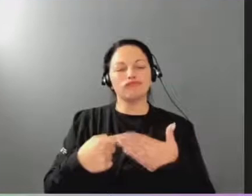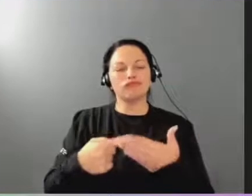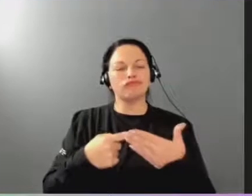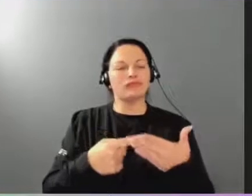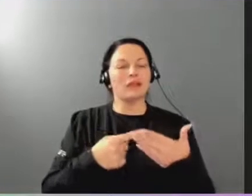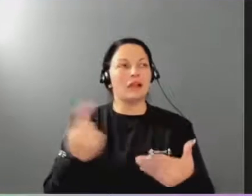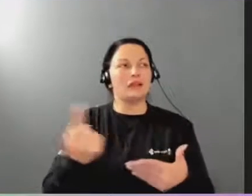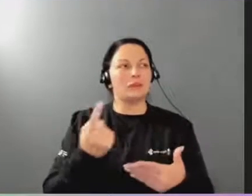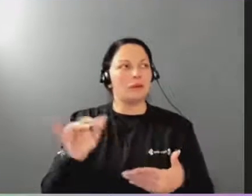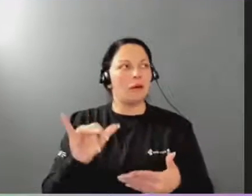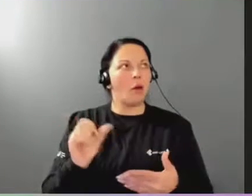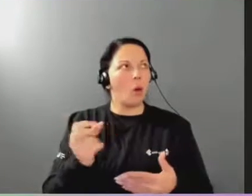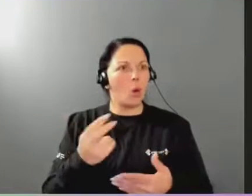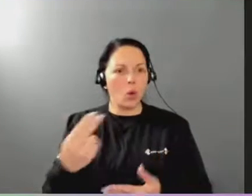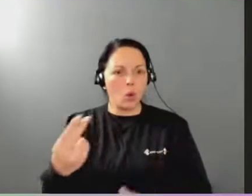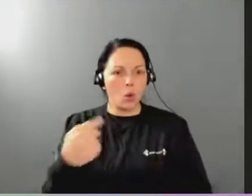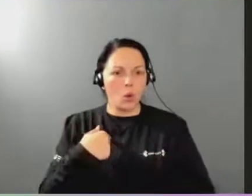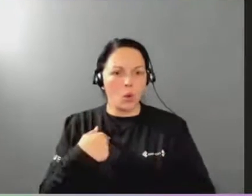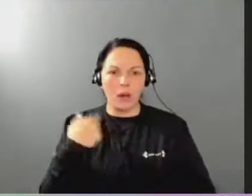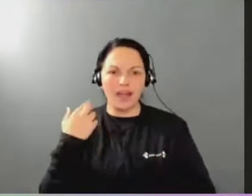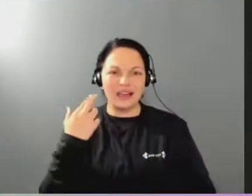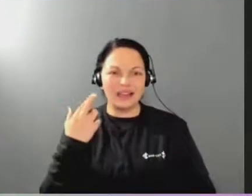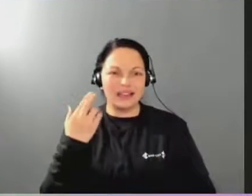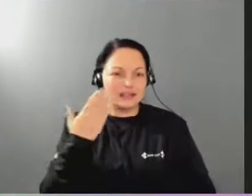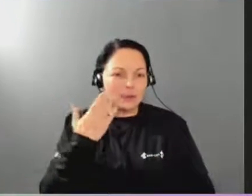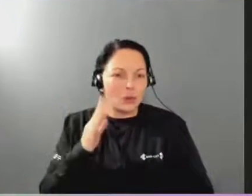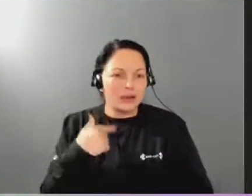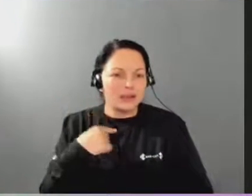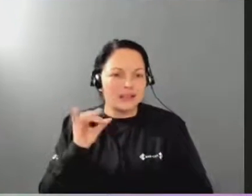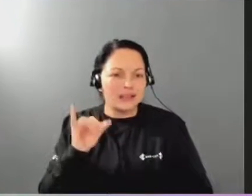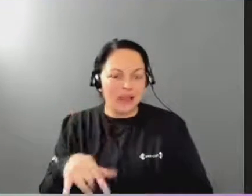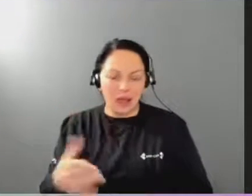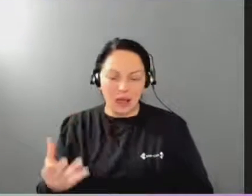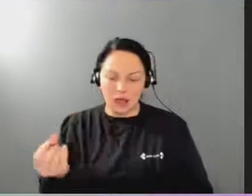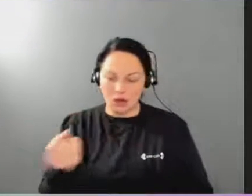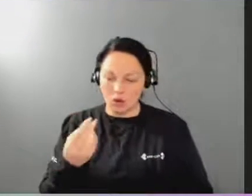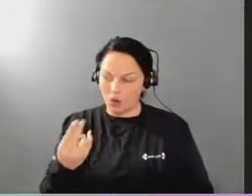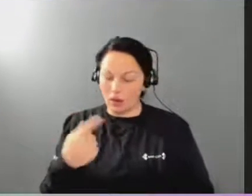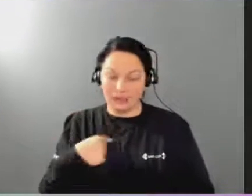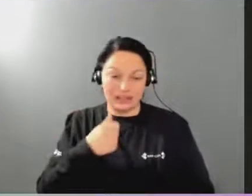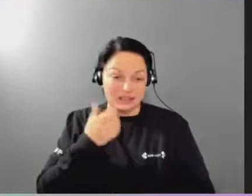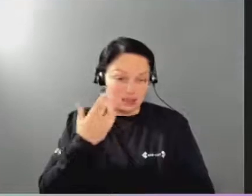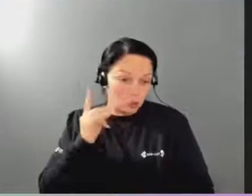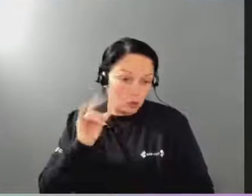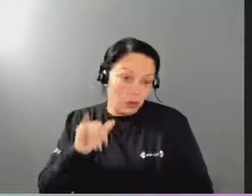sometimes the awareness isn't there until you start talking about it. And then someone